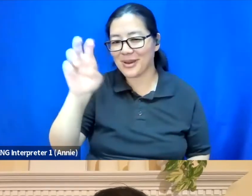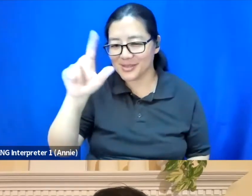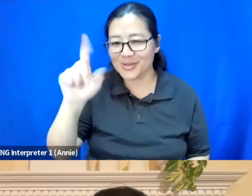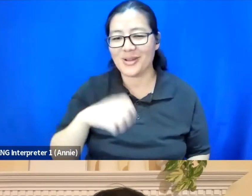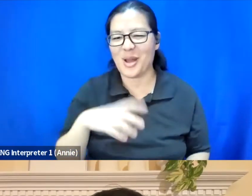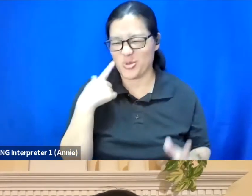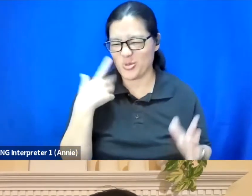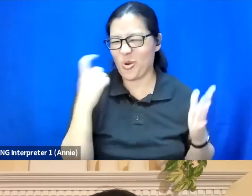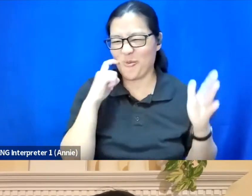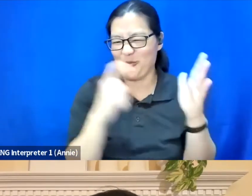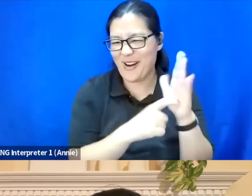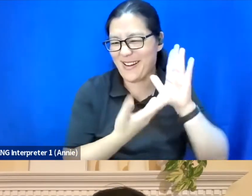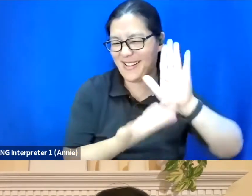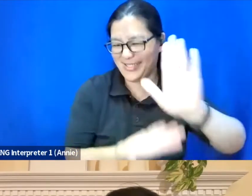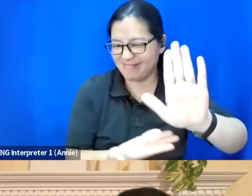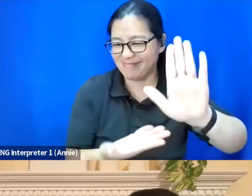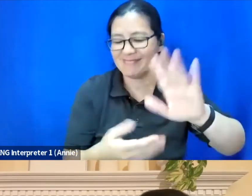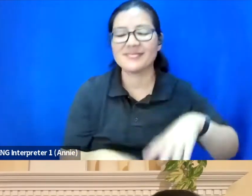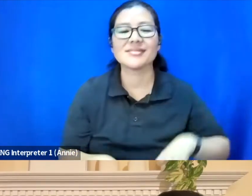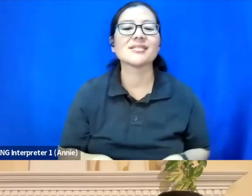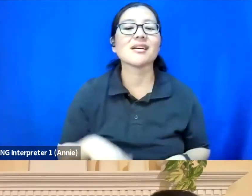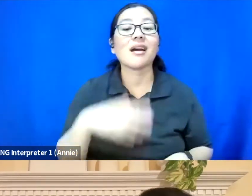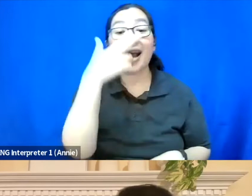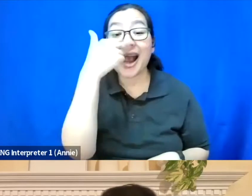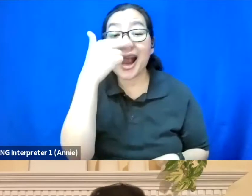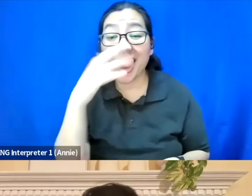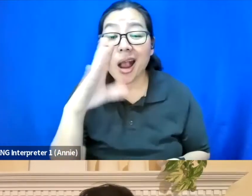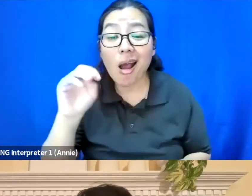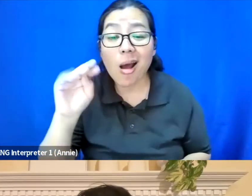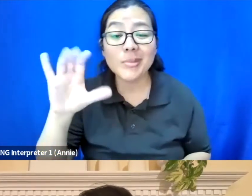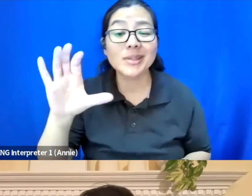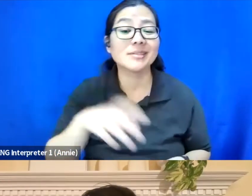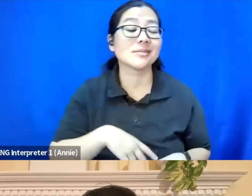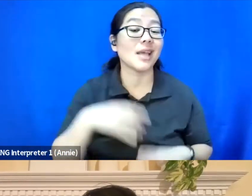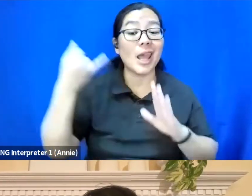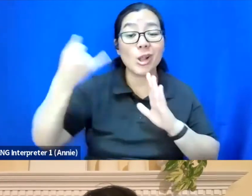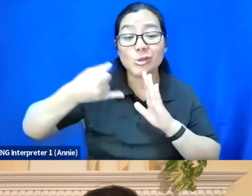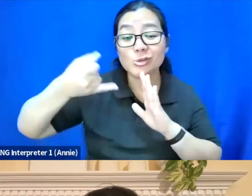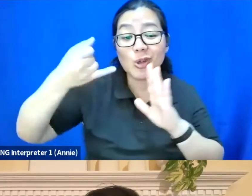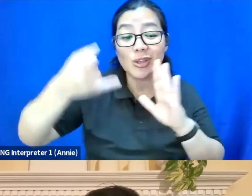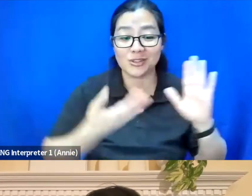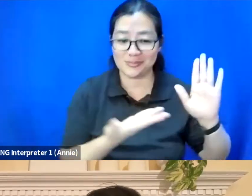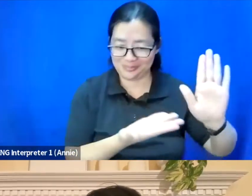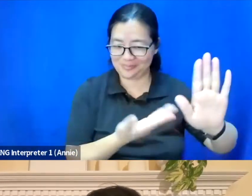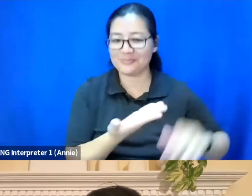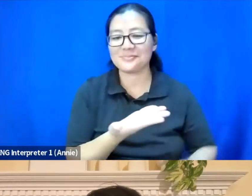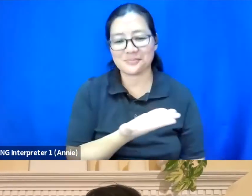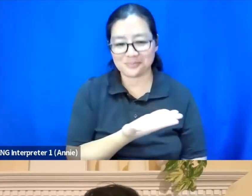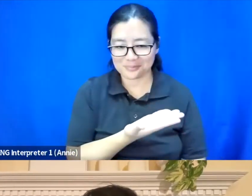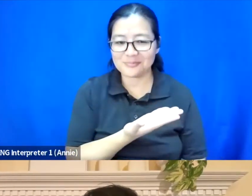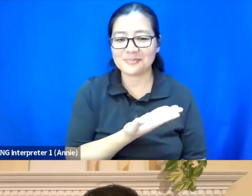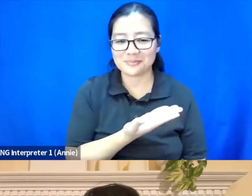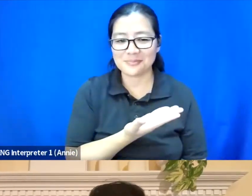and conflict and characters and a setting. So that's what I tried to do in my book is --